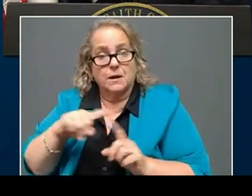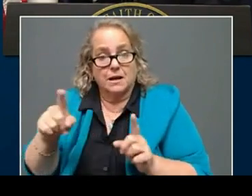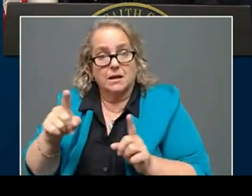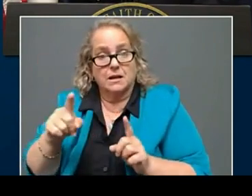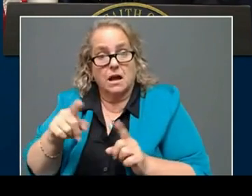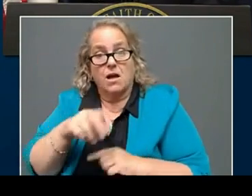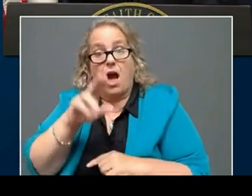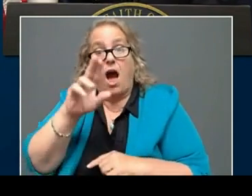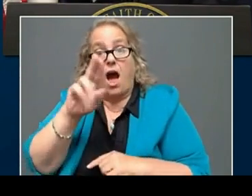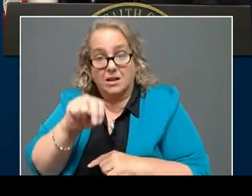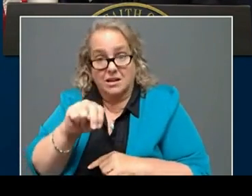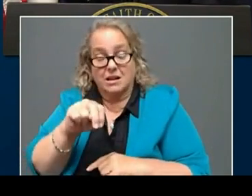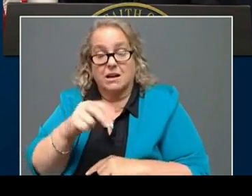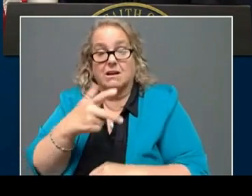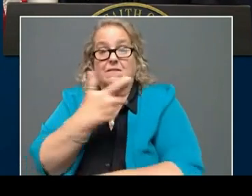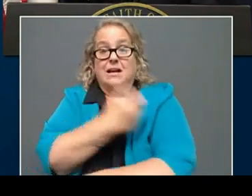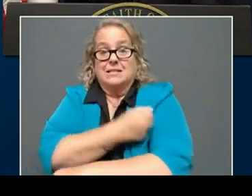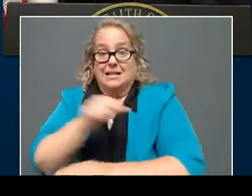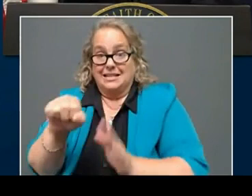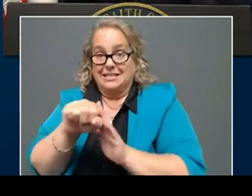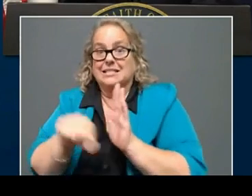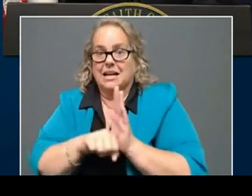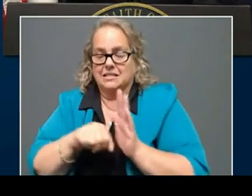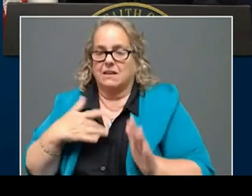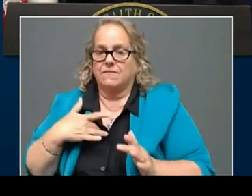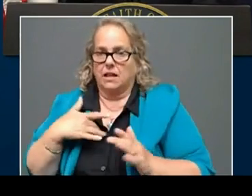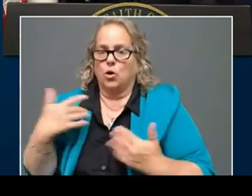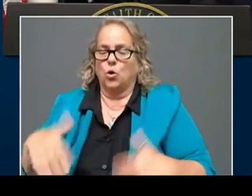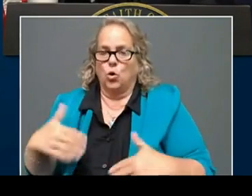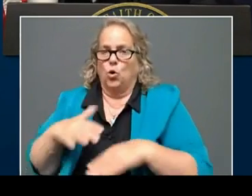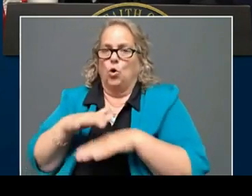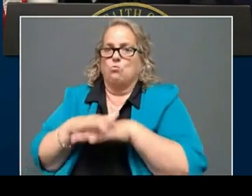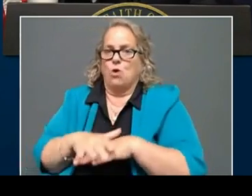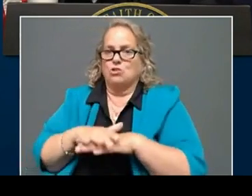states feeling the brunt. And the reason that we haven't is that we have